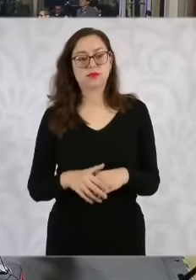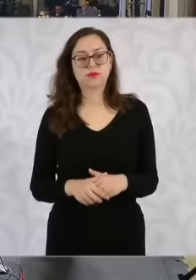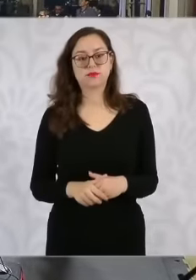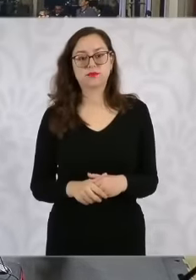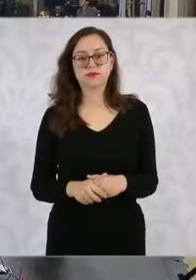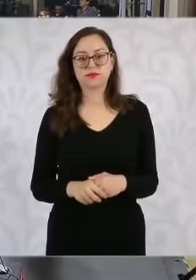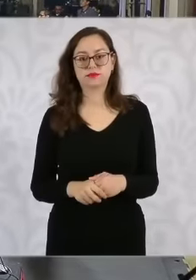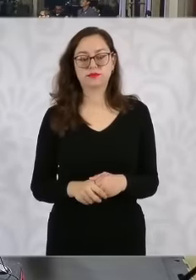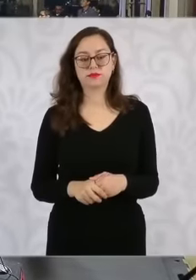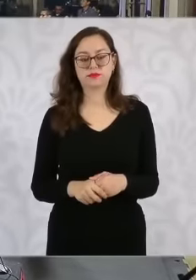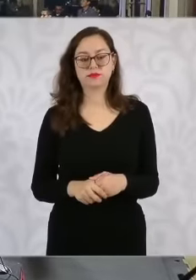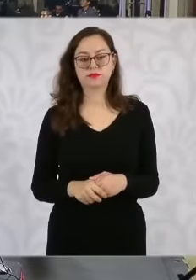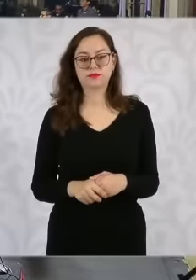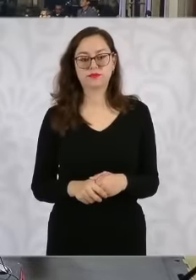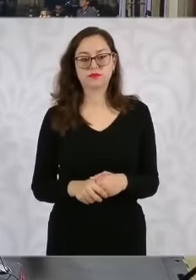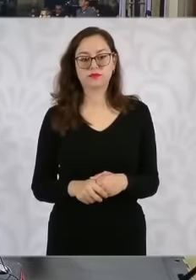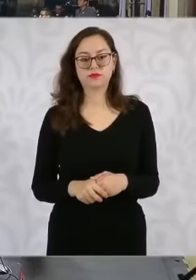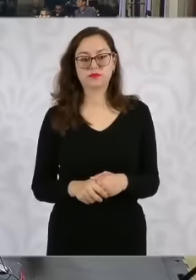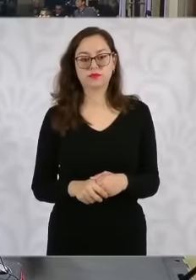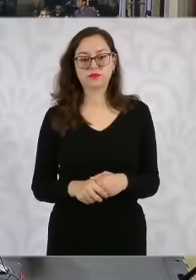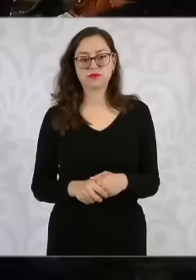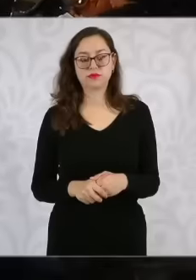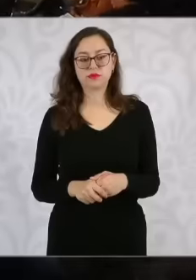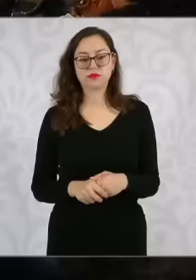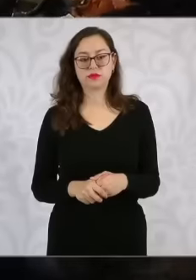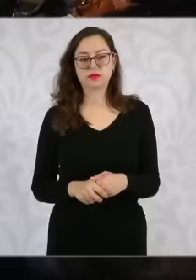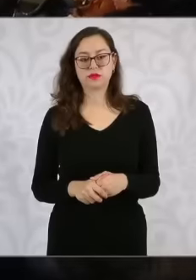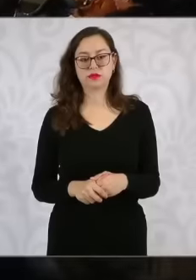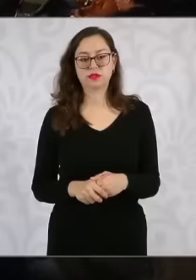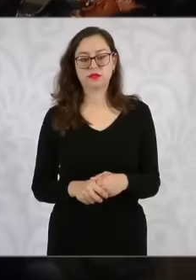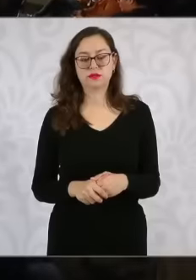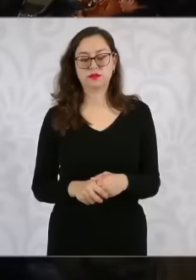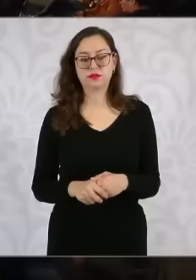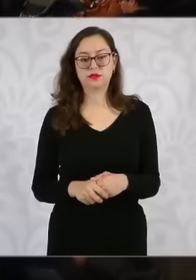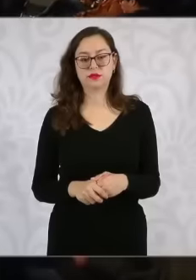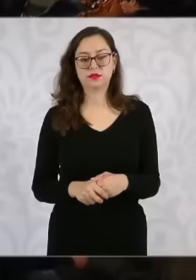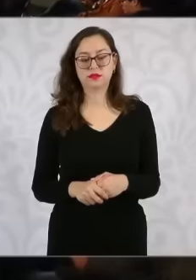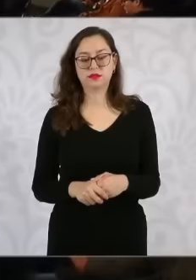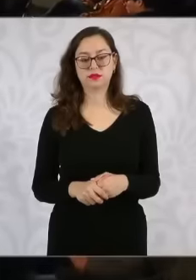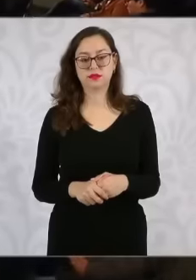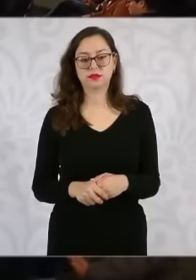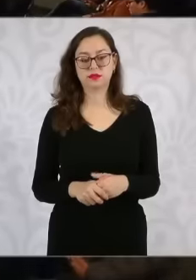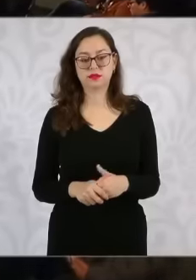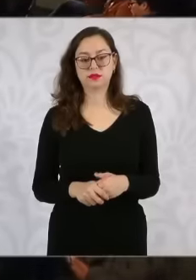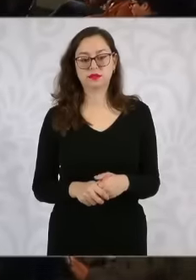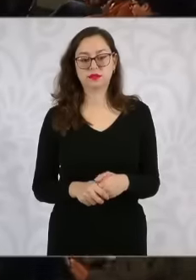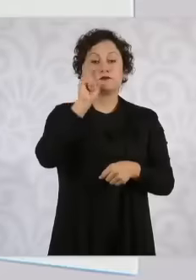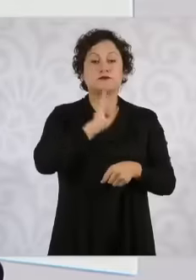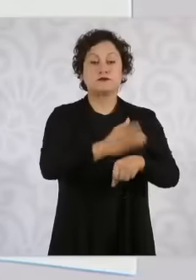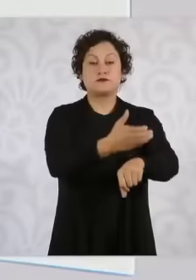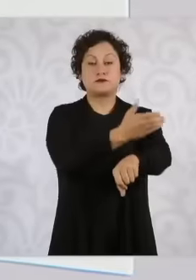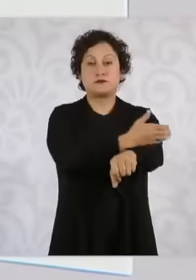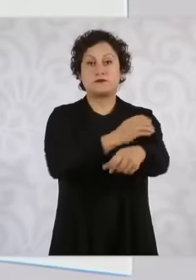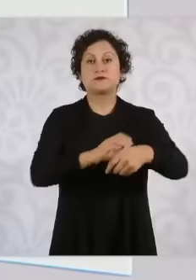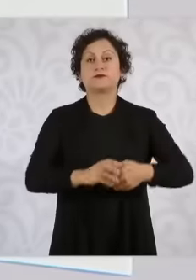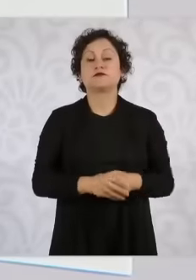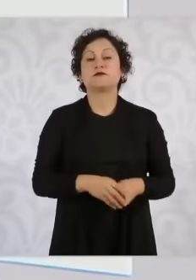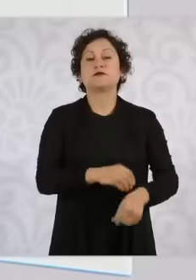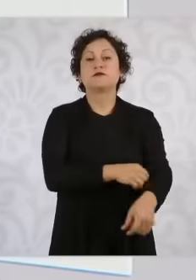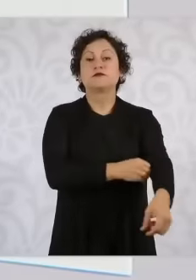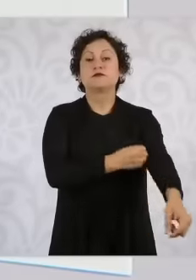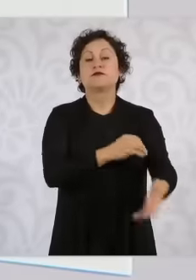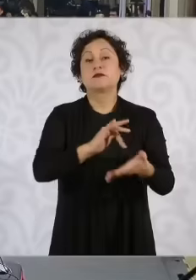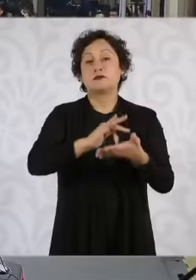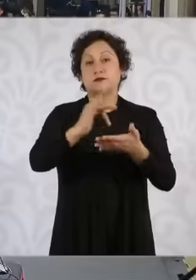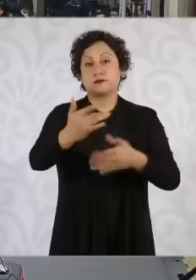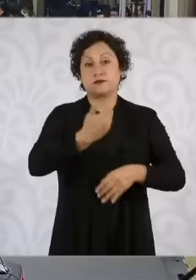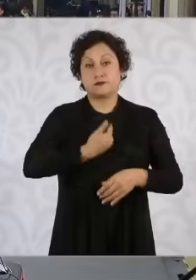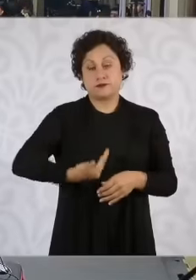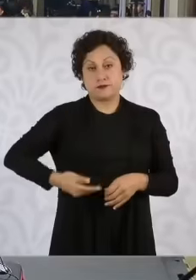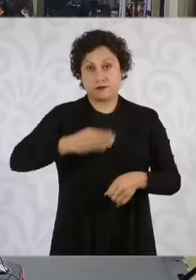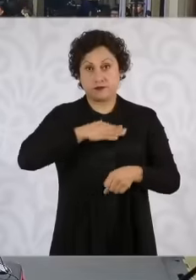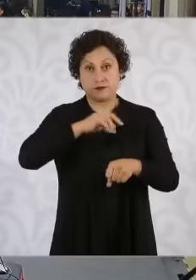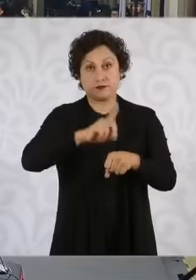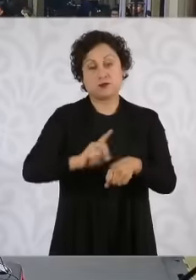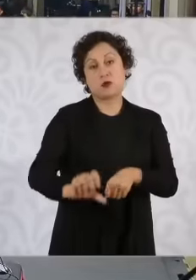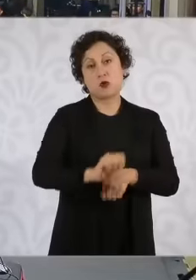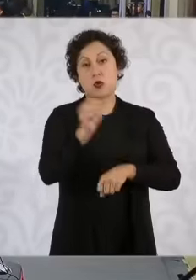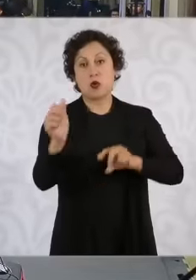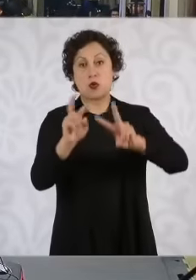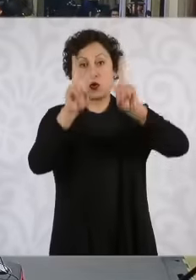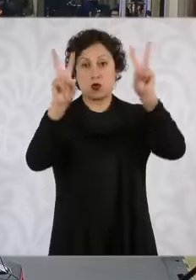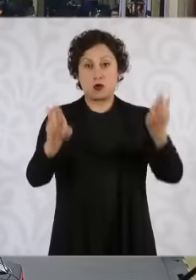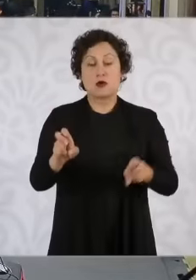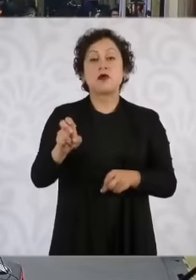here. Thank you, president, very good morning. In other topics, Mr. Francisco Garduño, the head of the